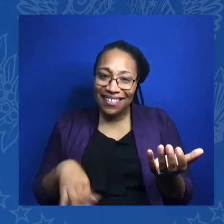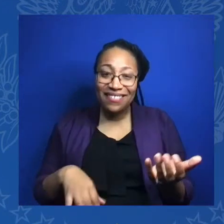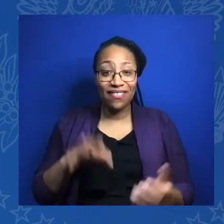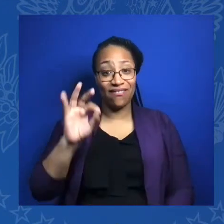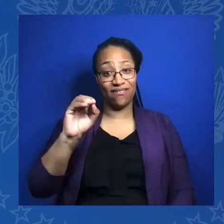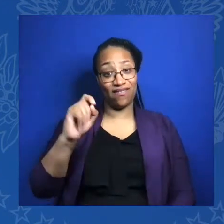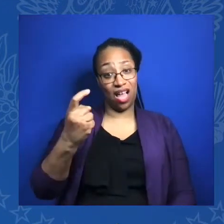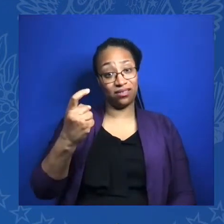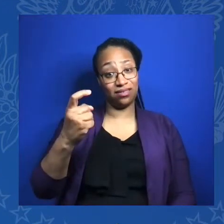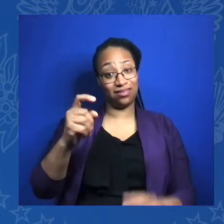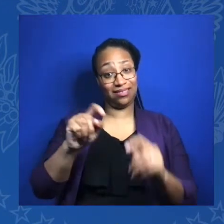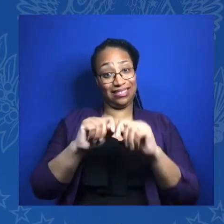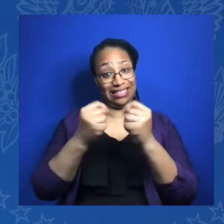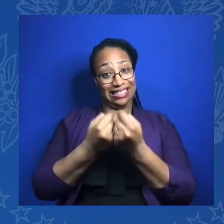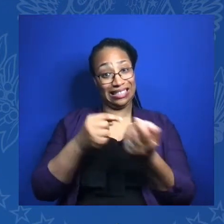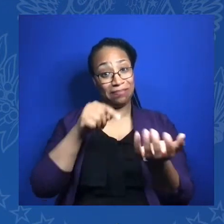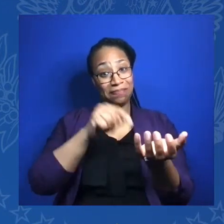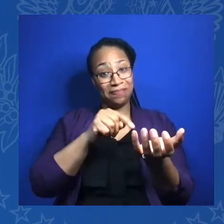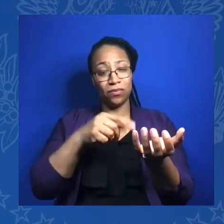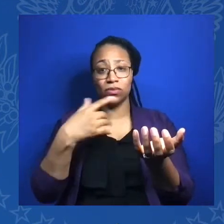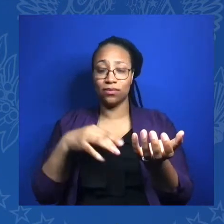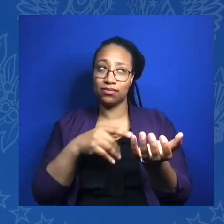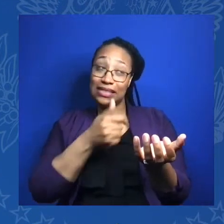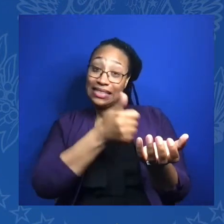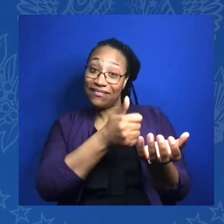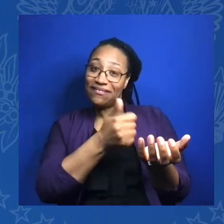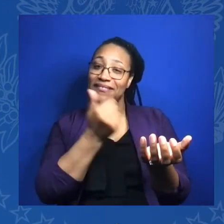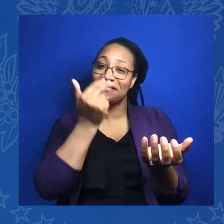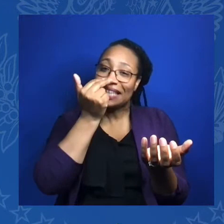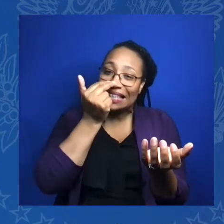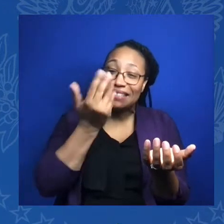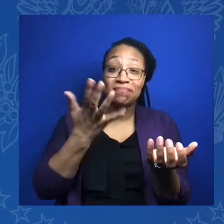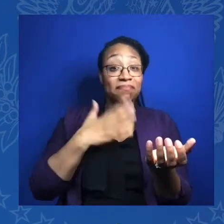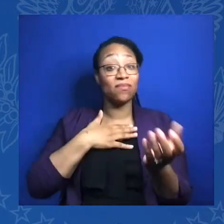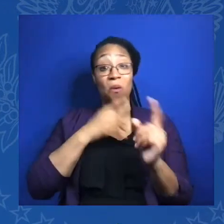My goal is to make them laugh as hard as CNN did when they read the settlement.